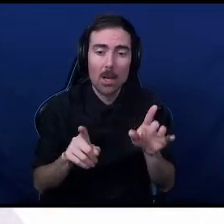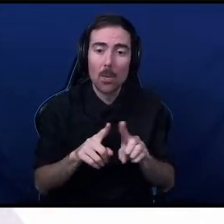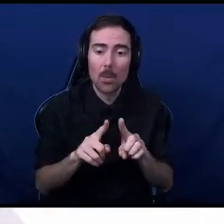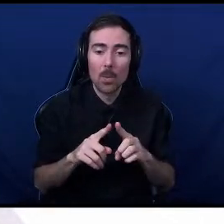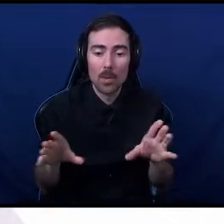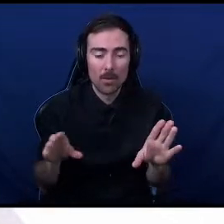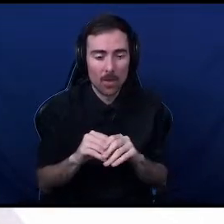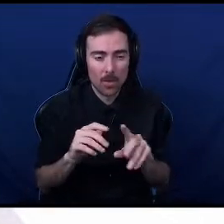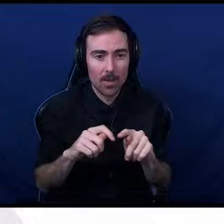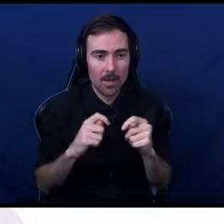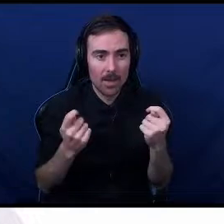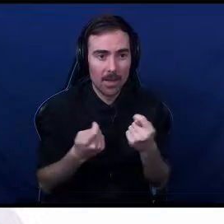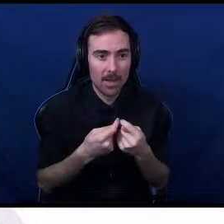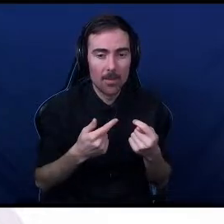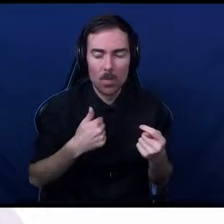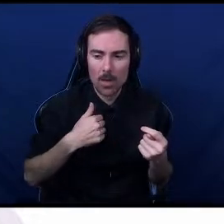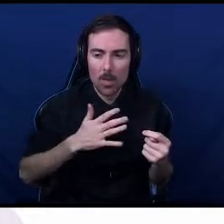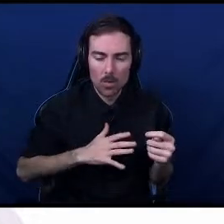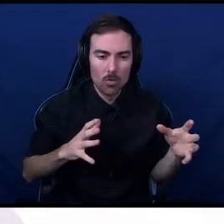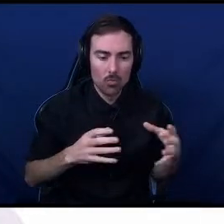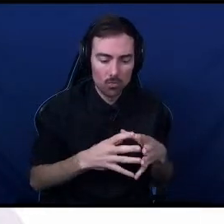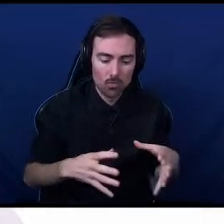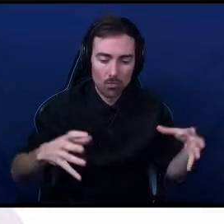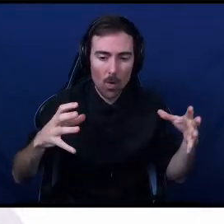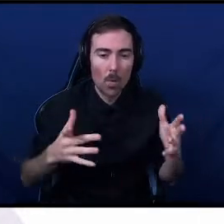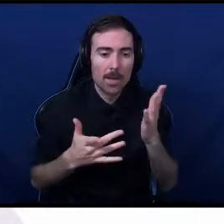startups, both here and in America as well and in different